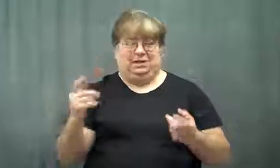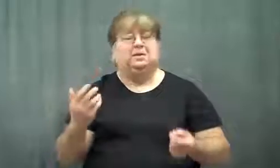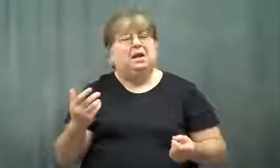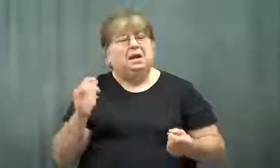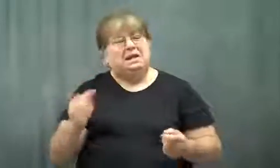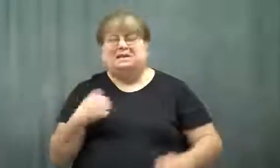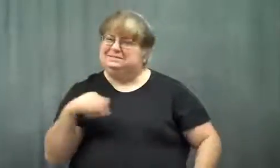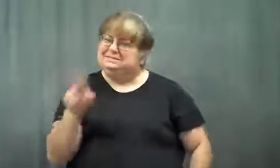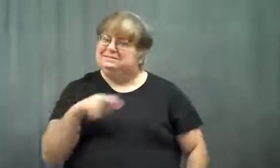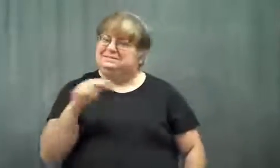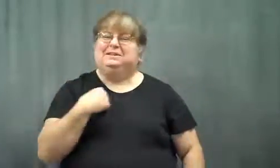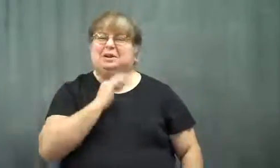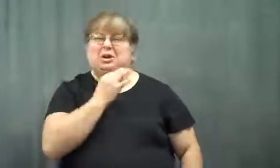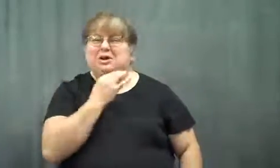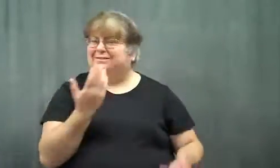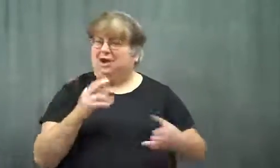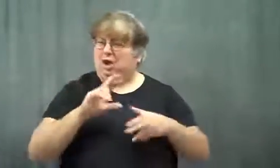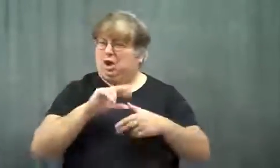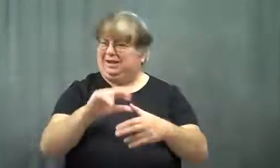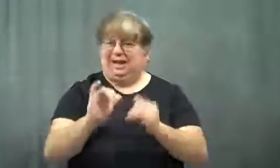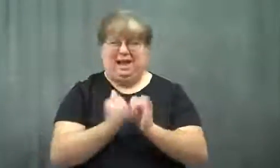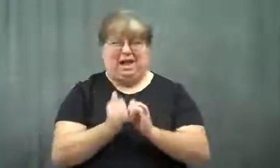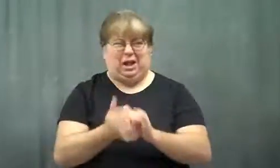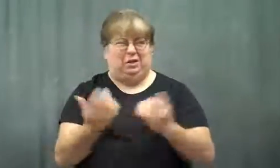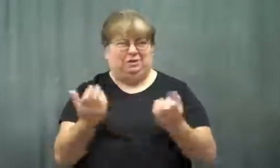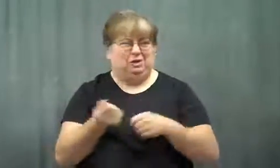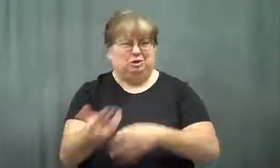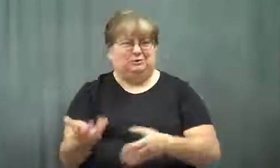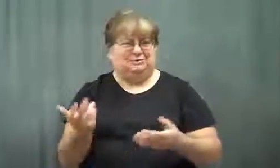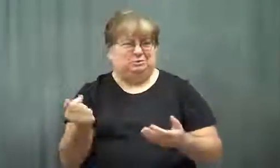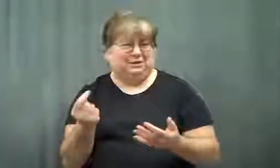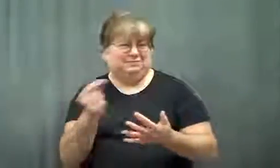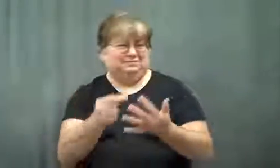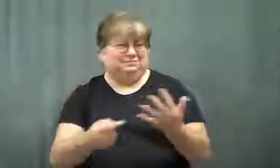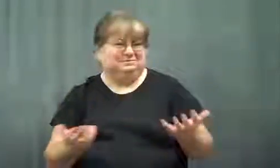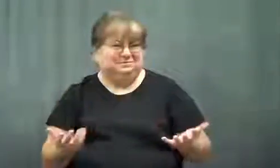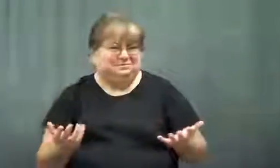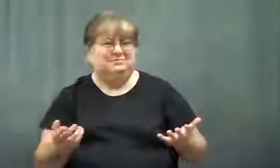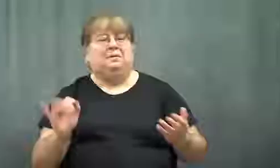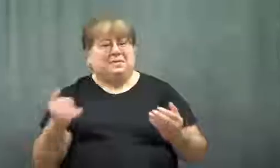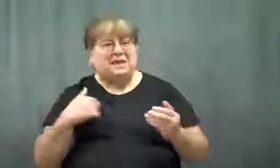As I was looking at it I was wondering what causes hurricanes.